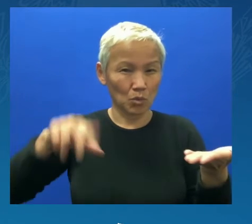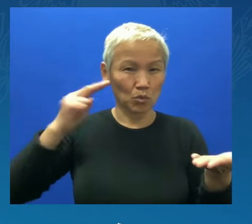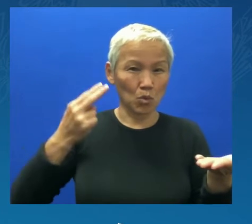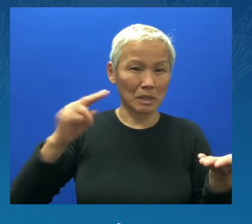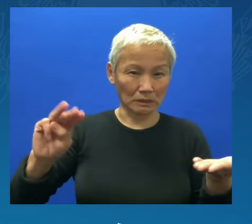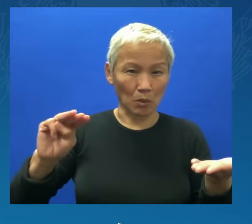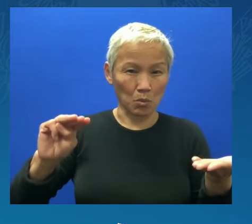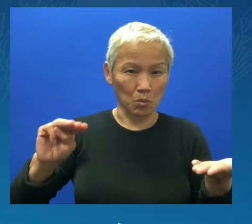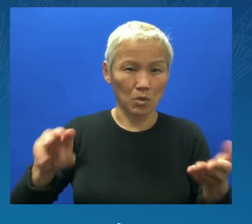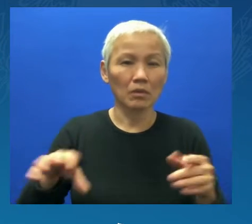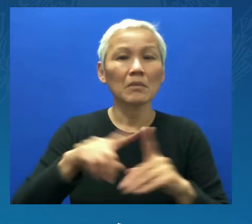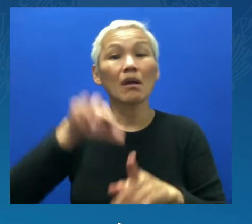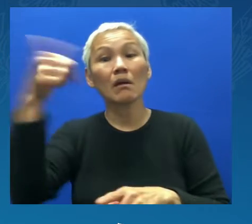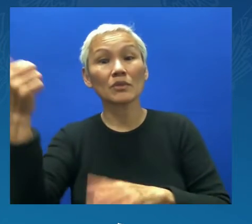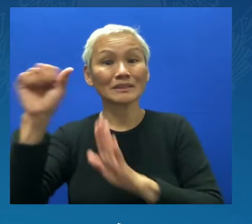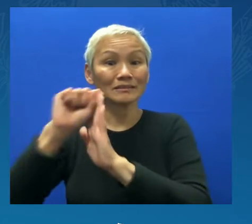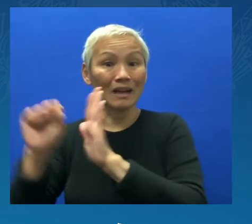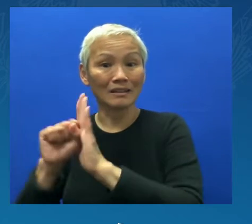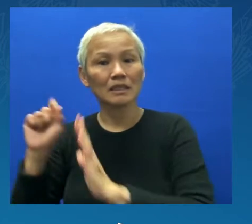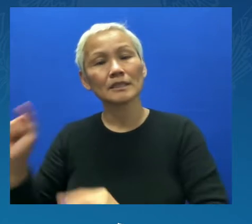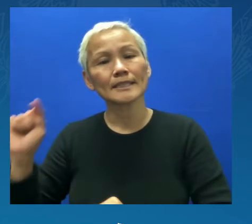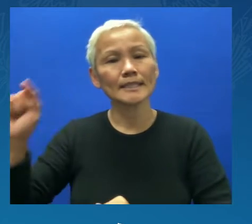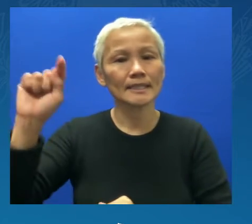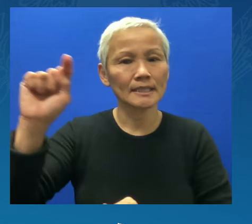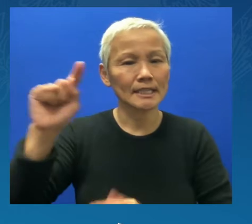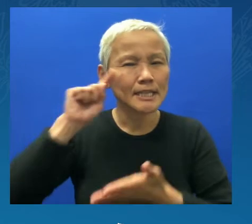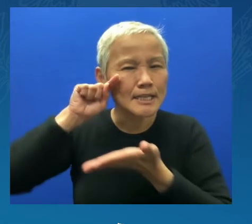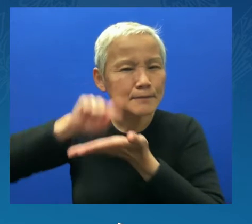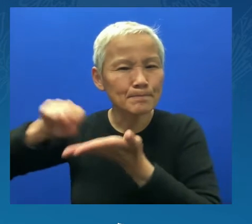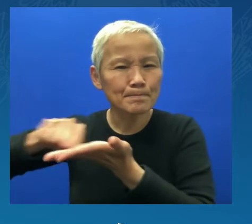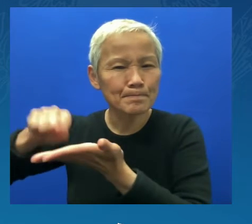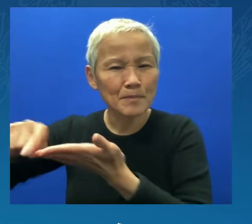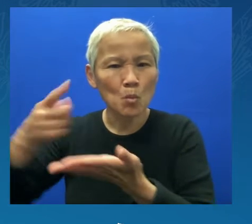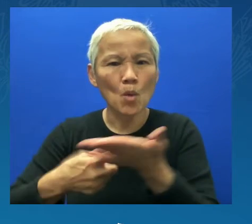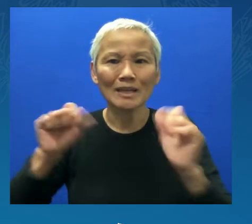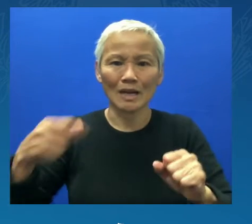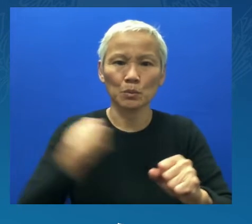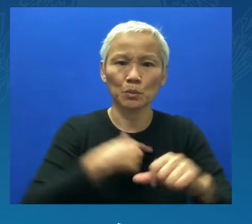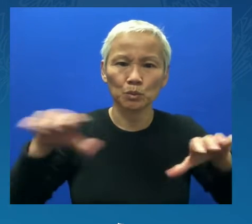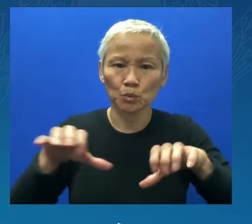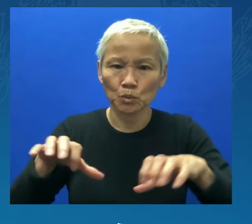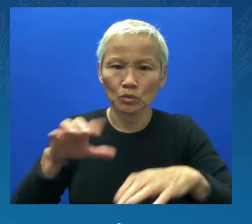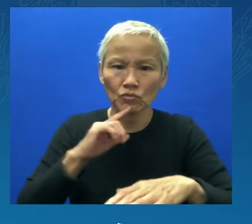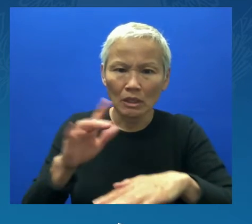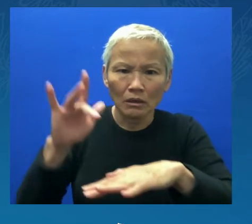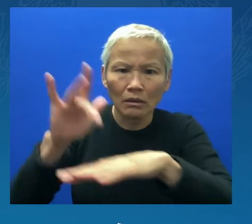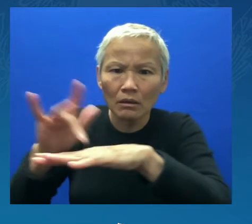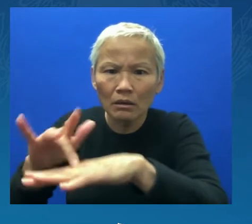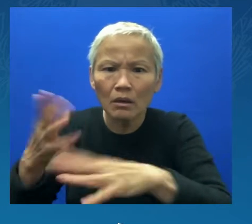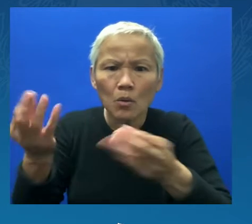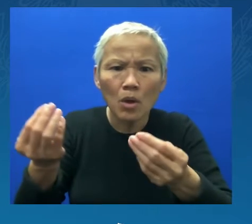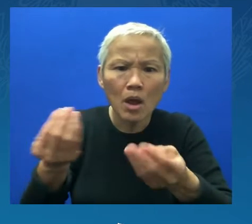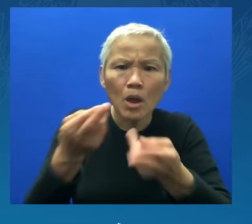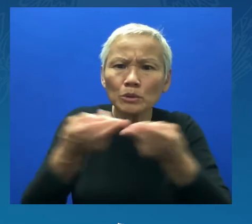at what can be done to lend resources to providers. Because in a state like New Mexico,